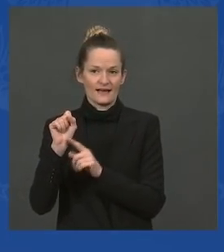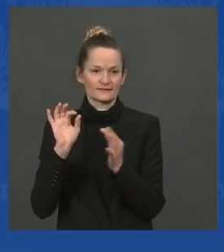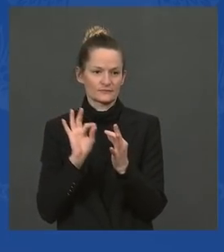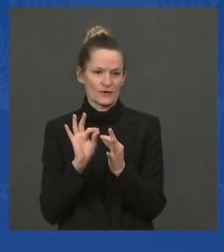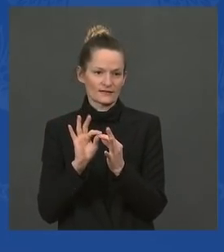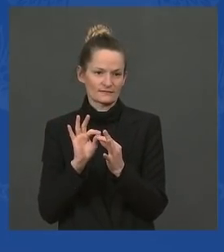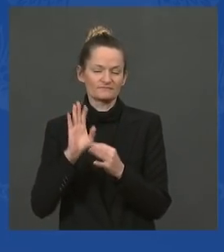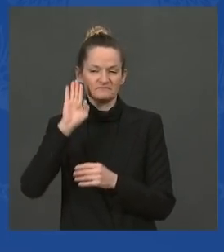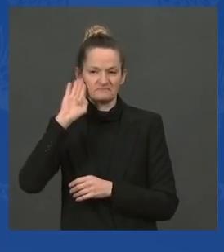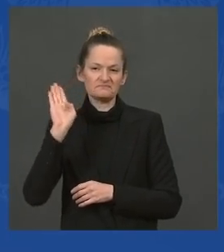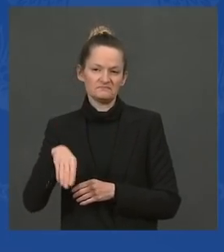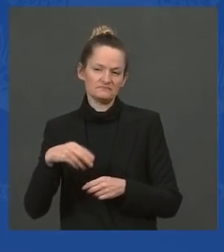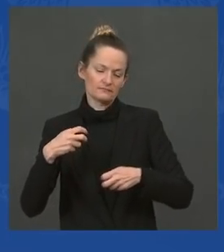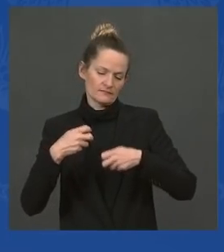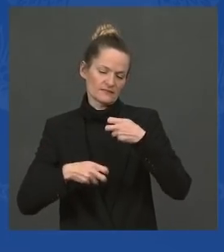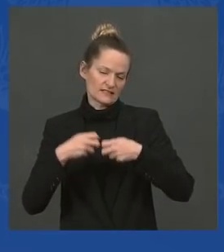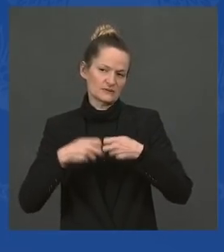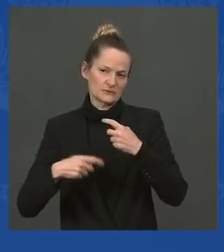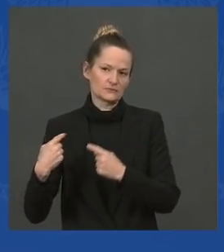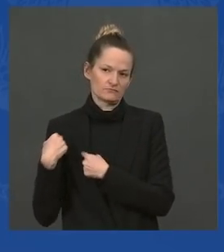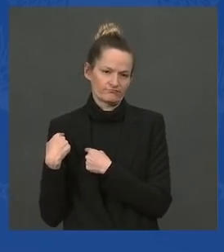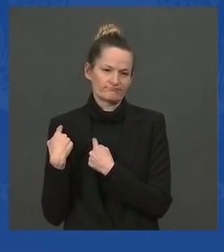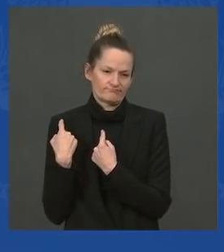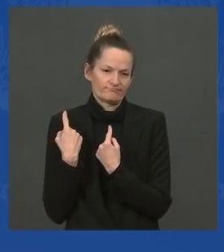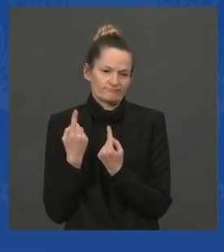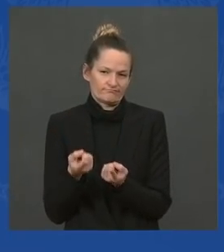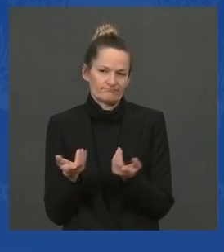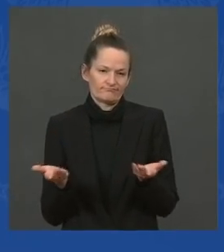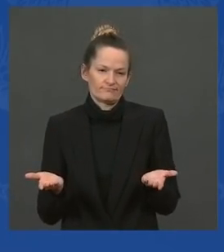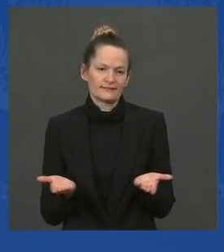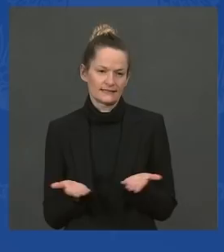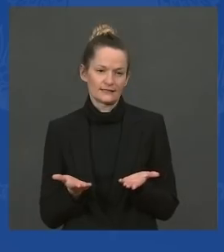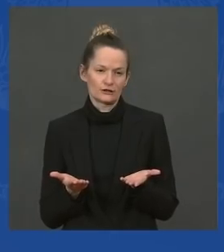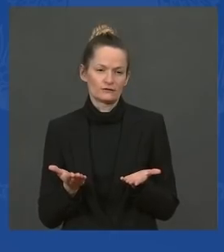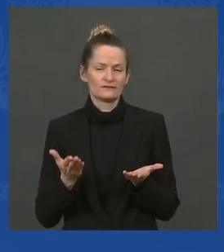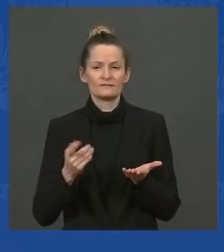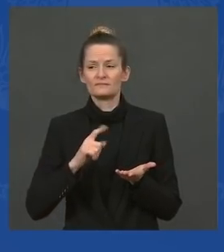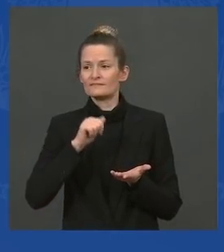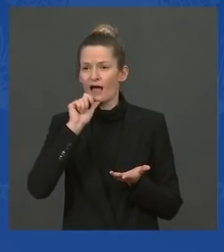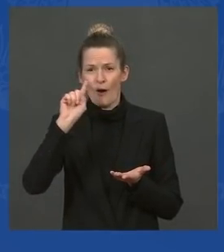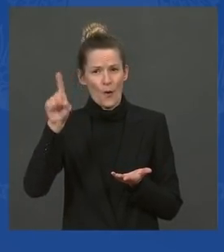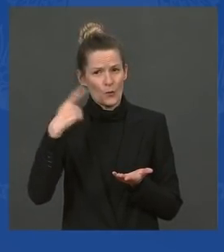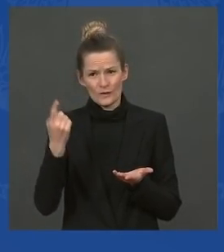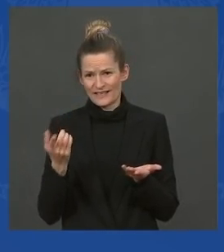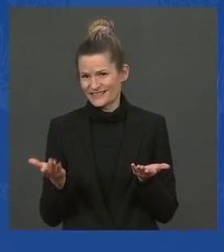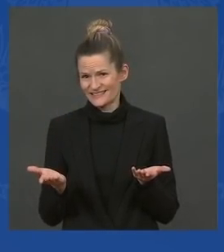but around the world. The price of gasoline has reached record levels recently in Europe and in Asia.